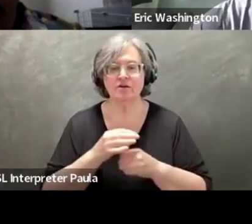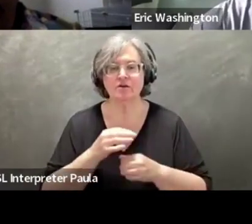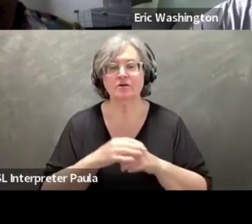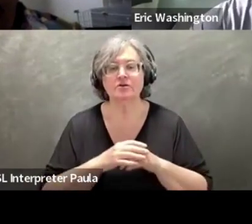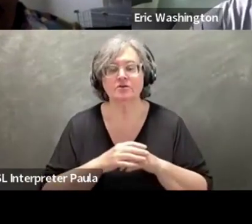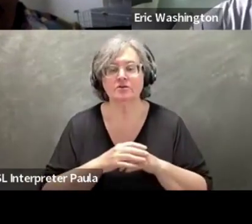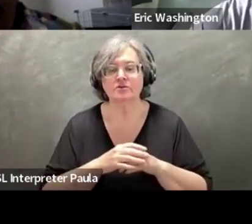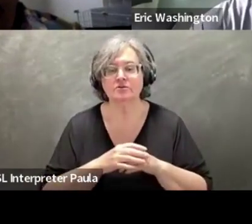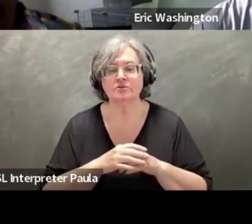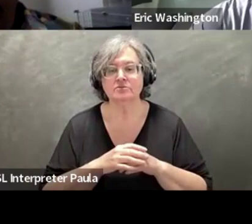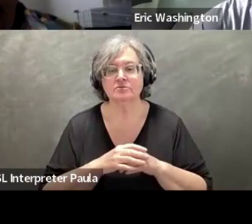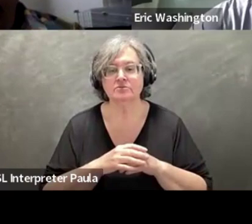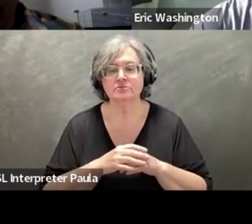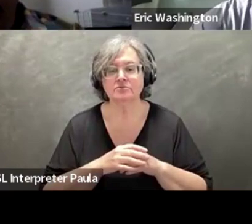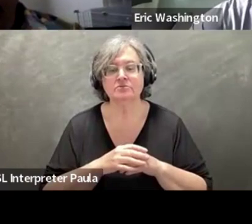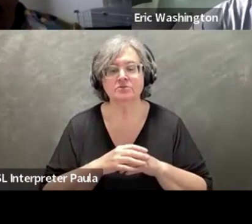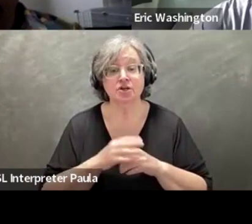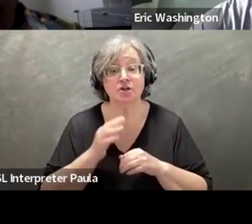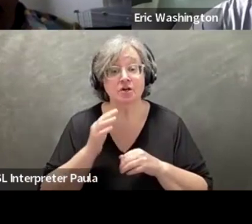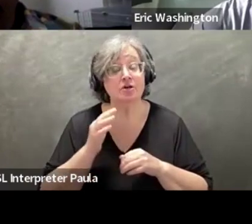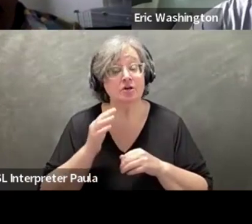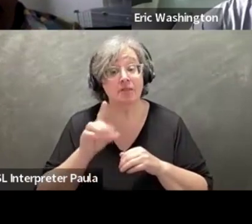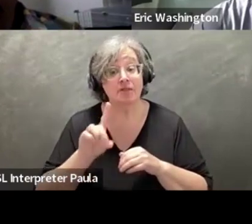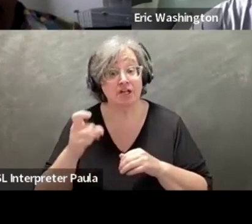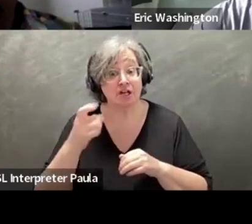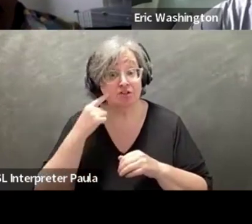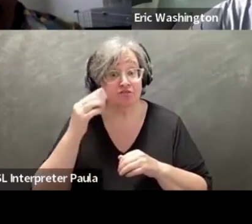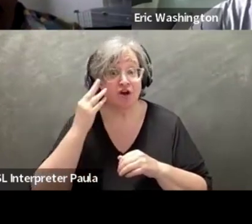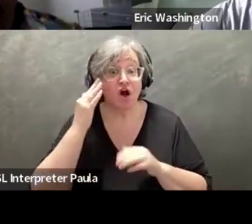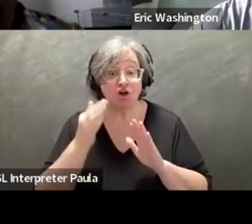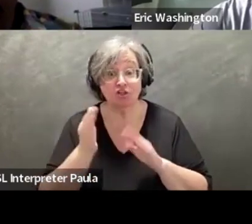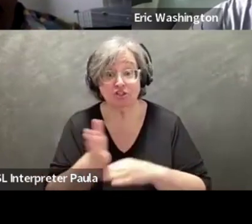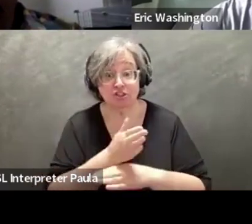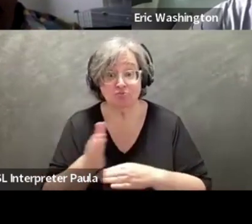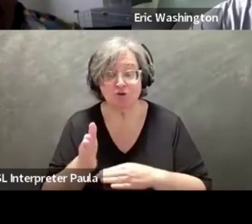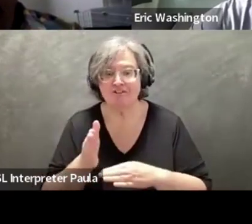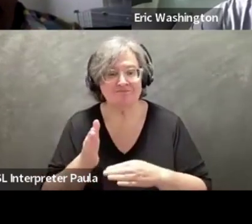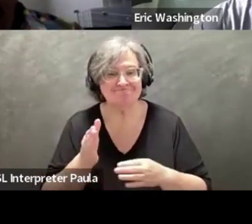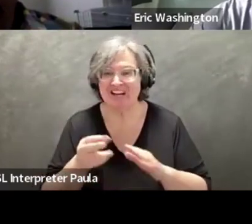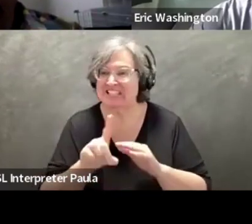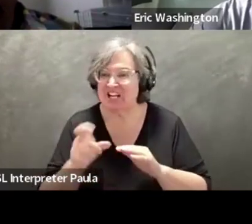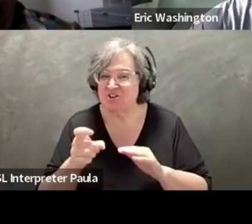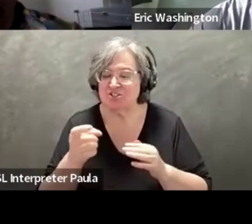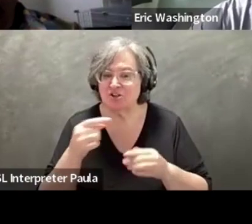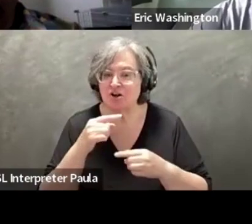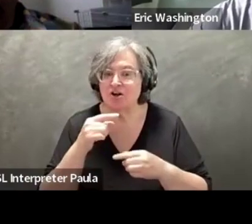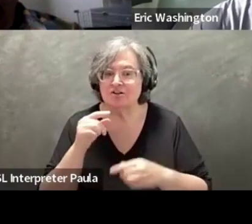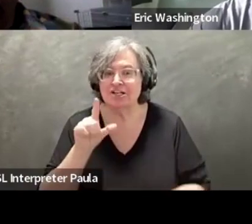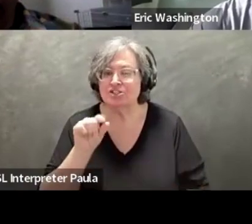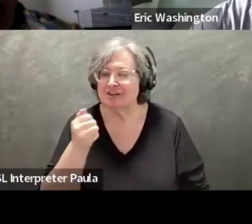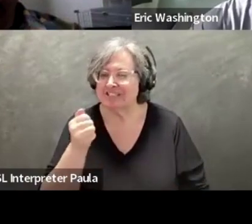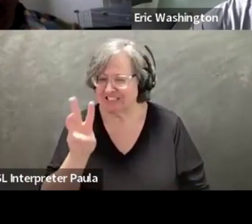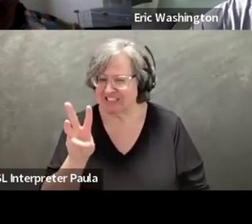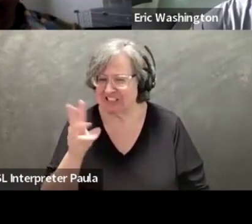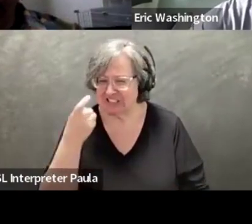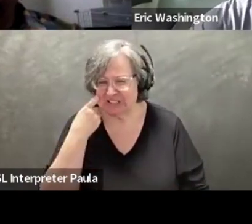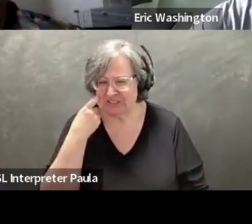being on the autism spectrum, and, like, 2016 and, so I'm